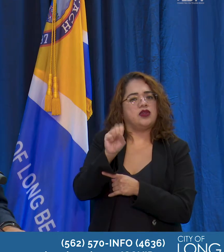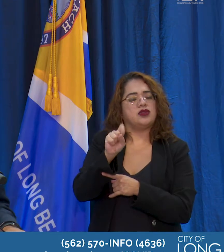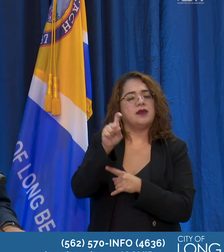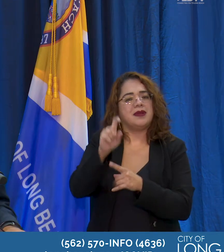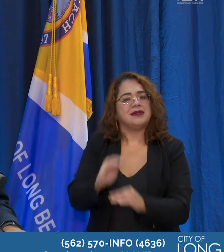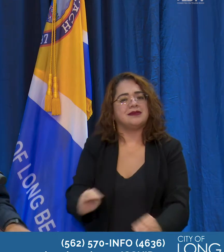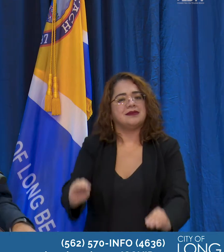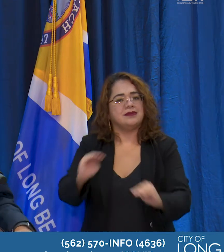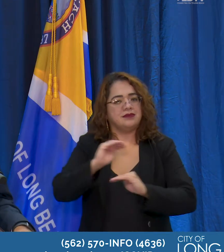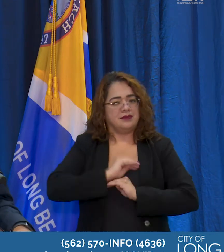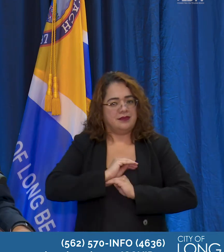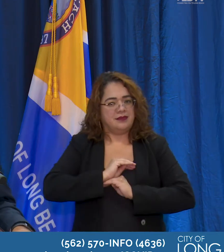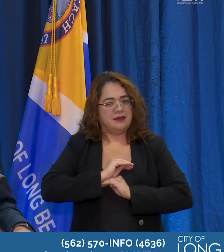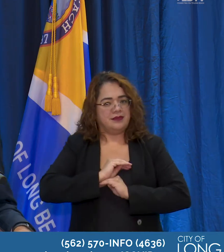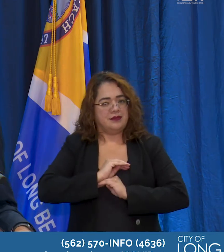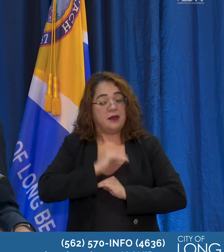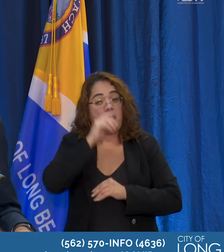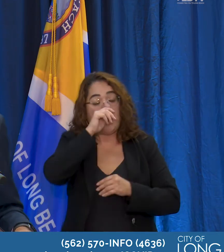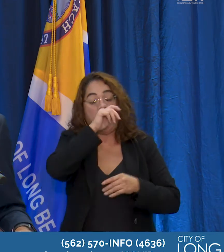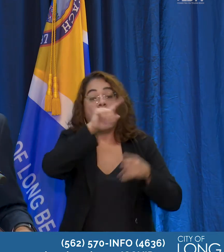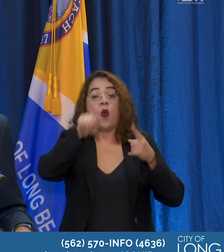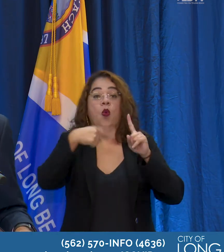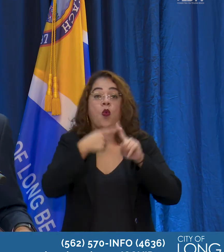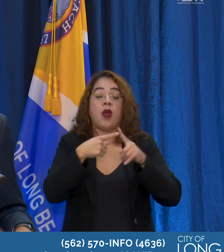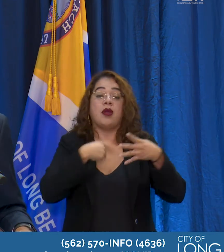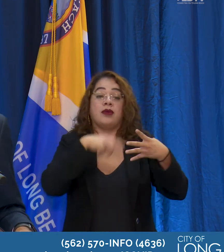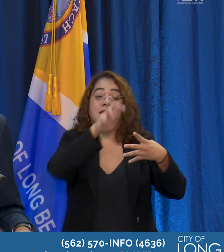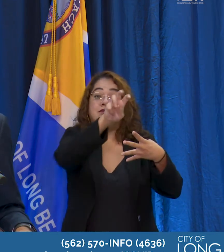tier and only when in the next tier can